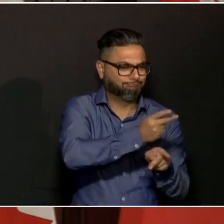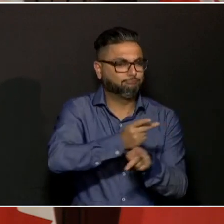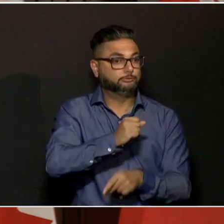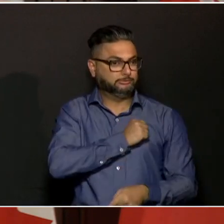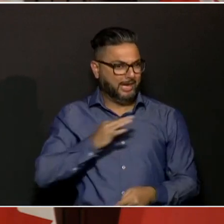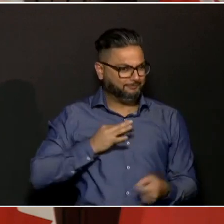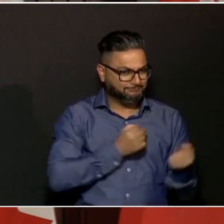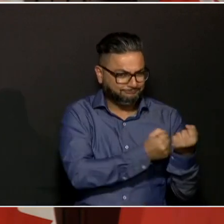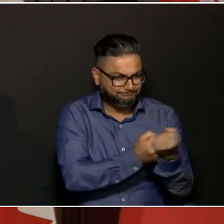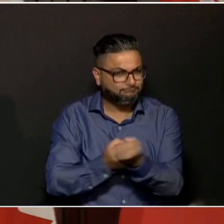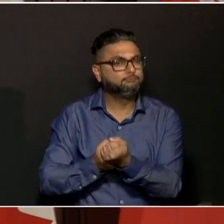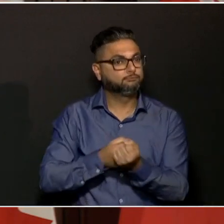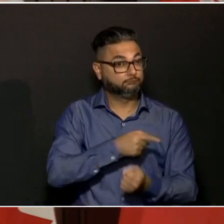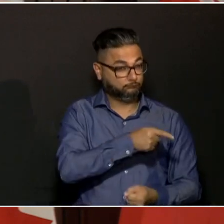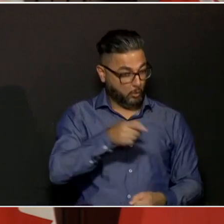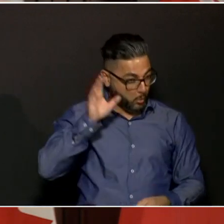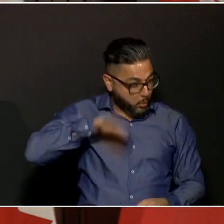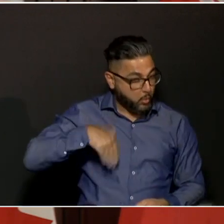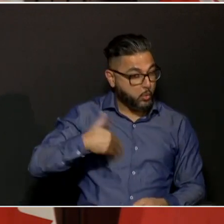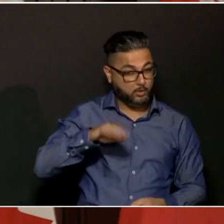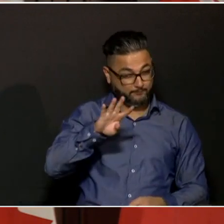for hundred 85,000